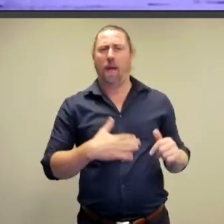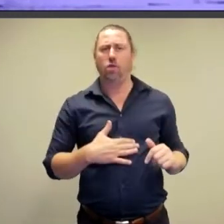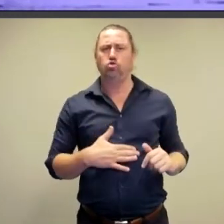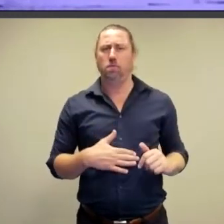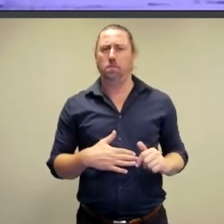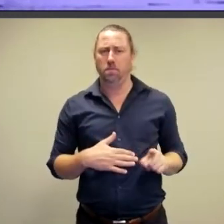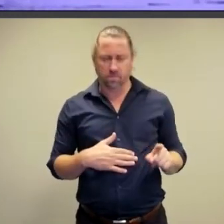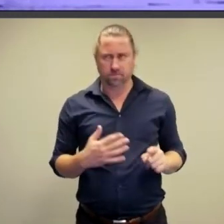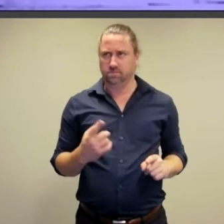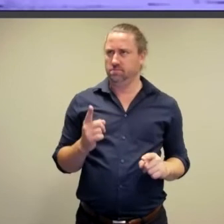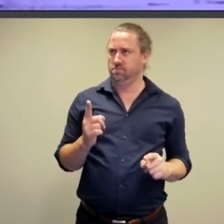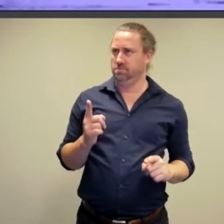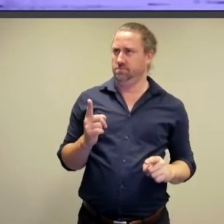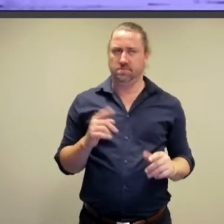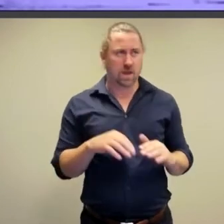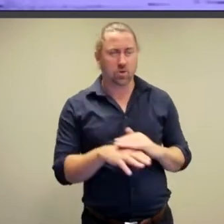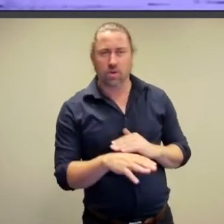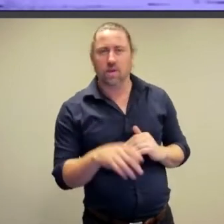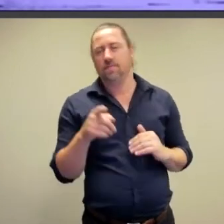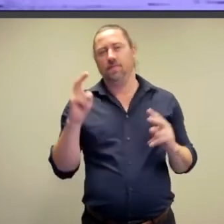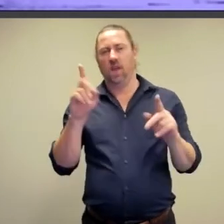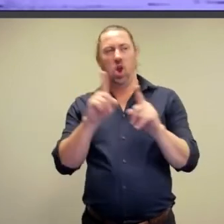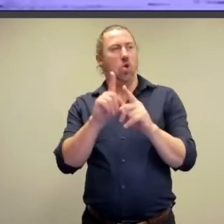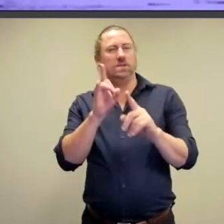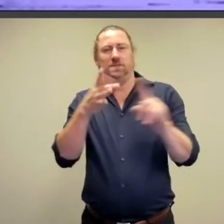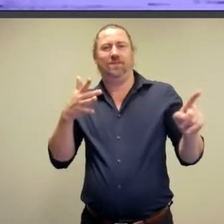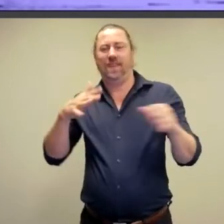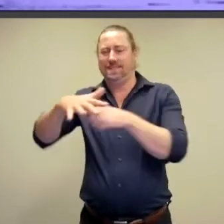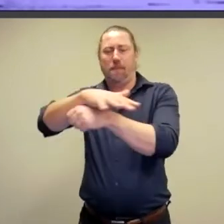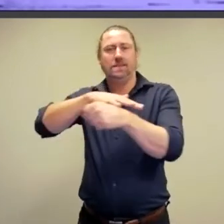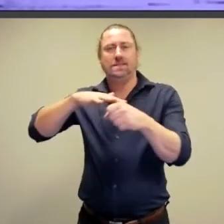this is a kind of non-space in the gallery, it's not somewhere that you